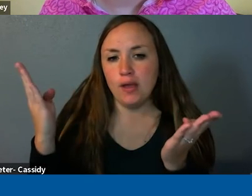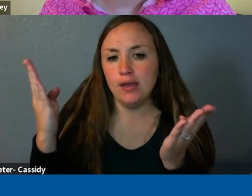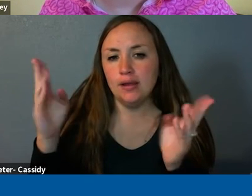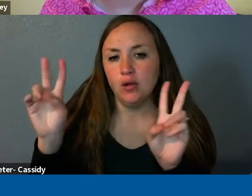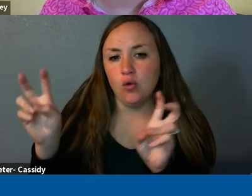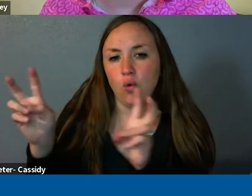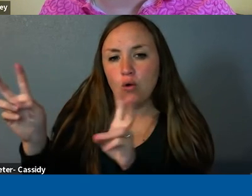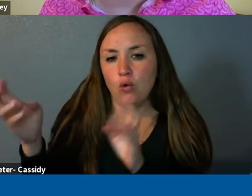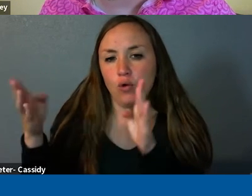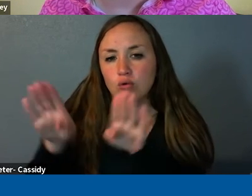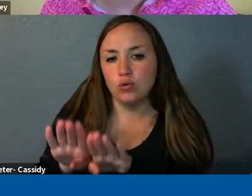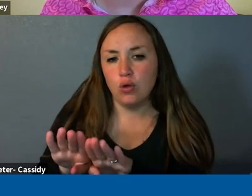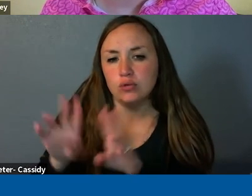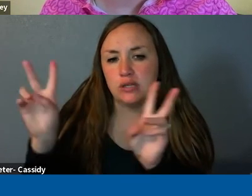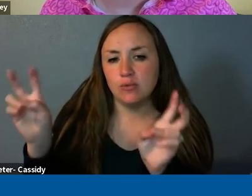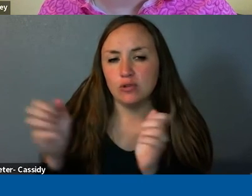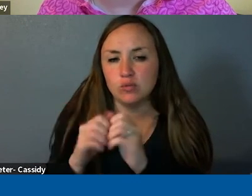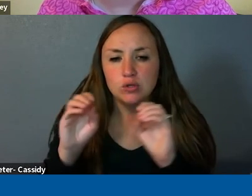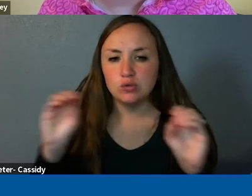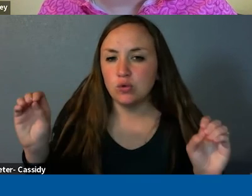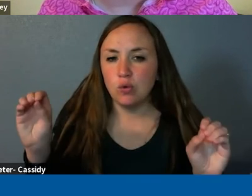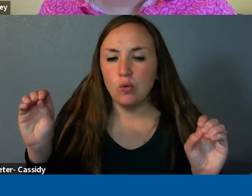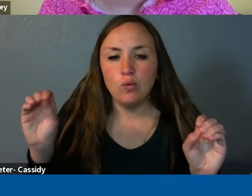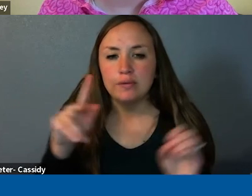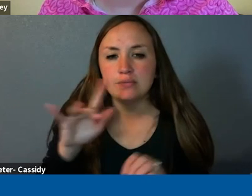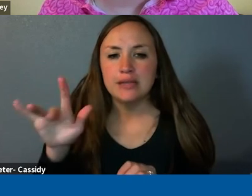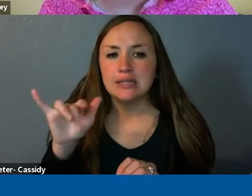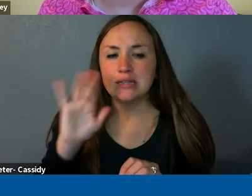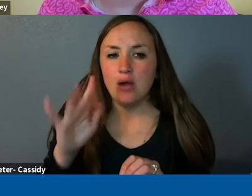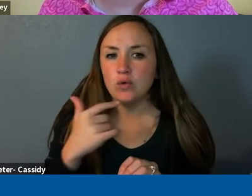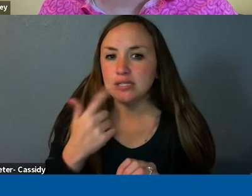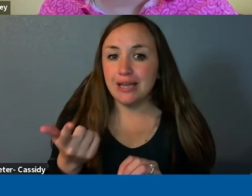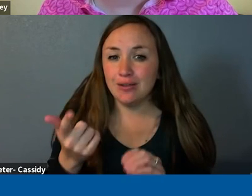closed double quotes with no space in between and that will signal to a screen reader that